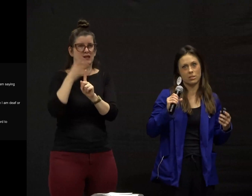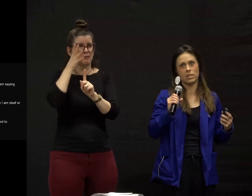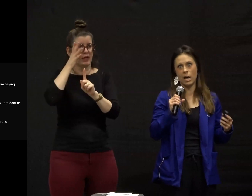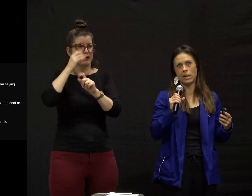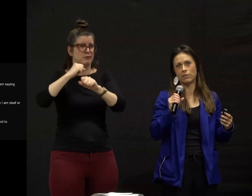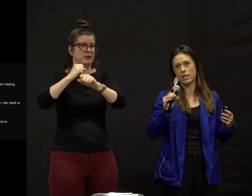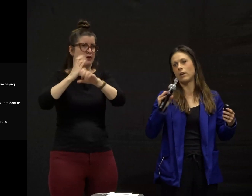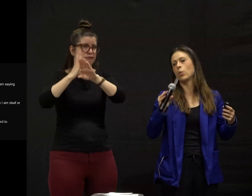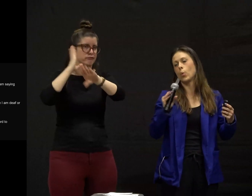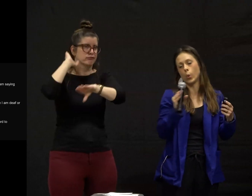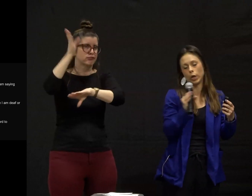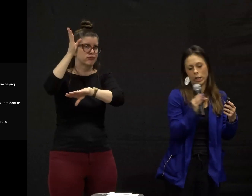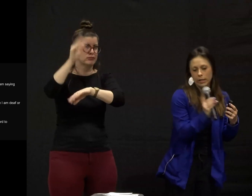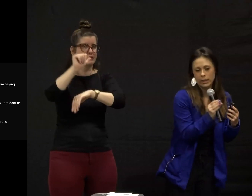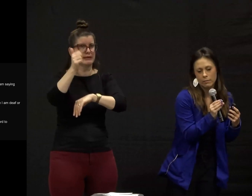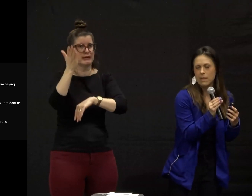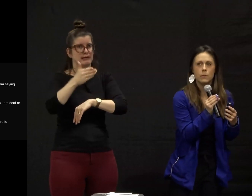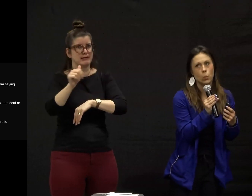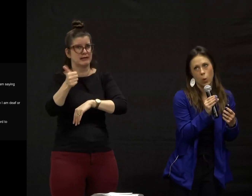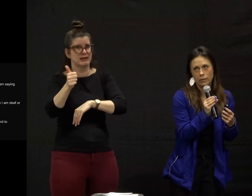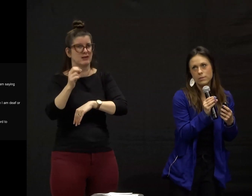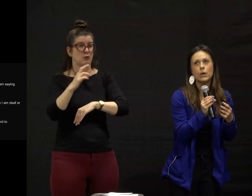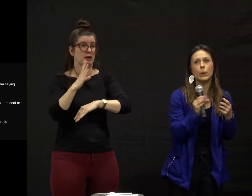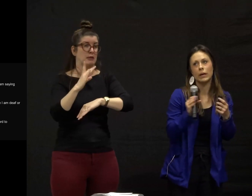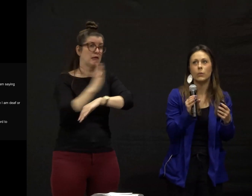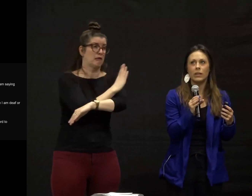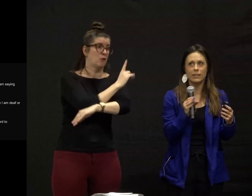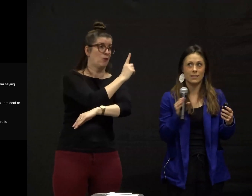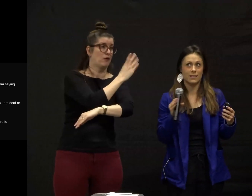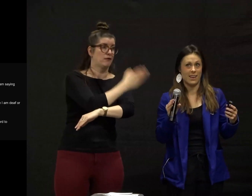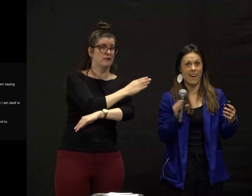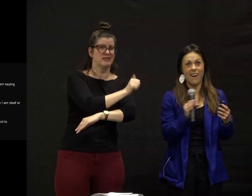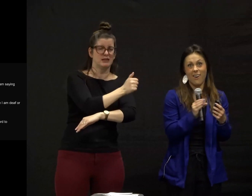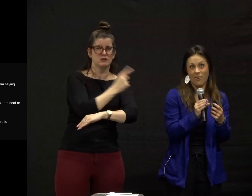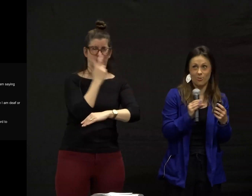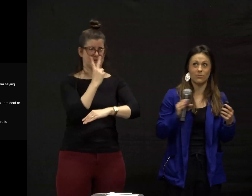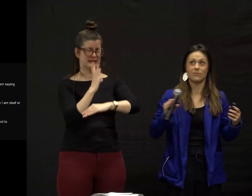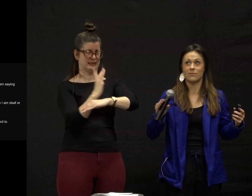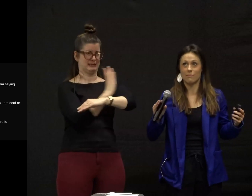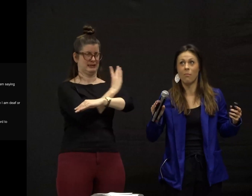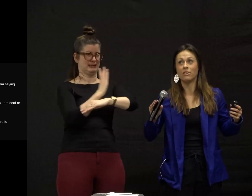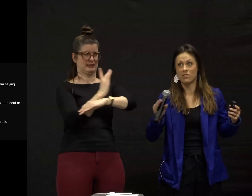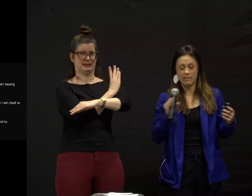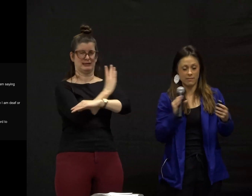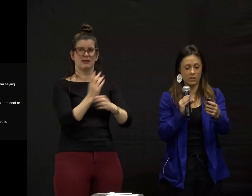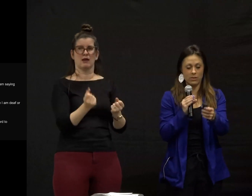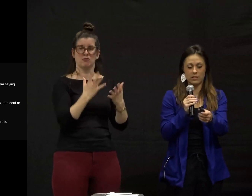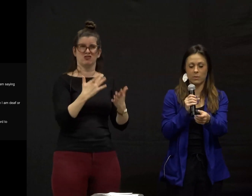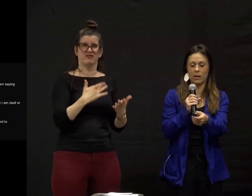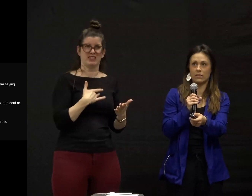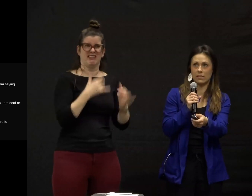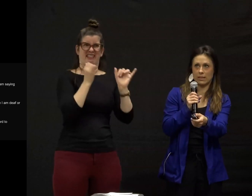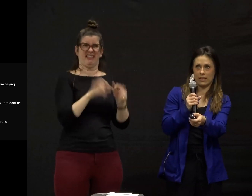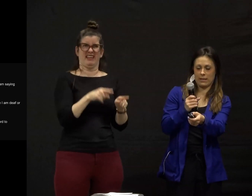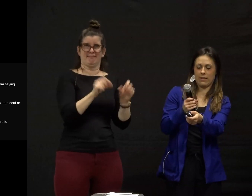10 out of 10, or maybe one. So we get to see how much they feel these ways.